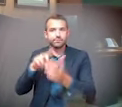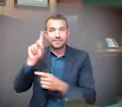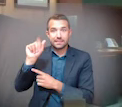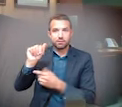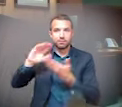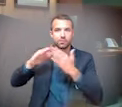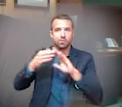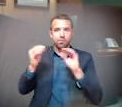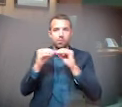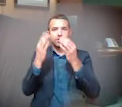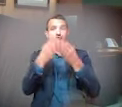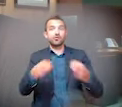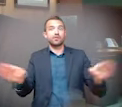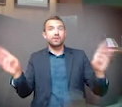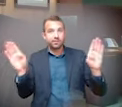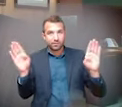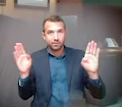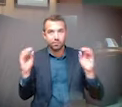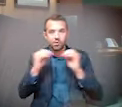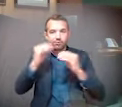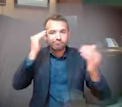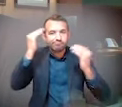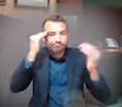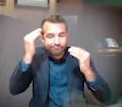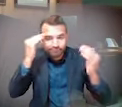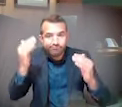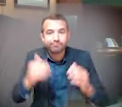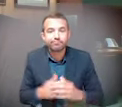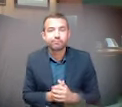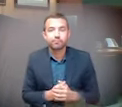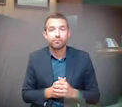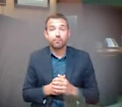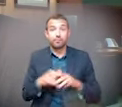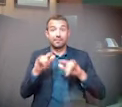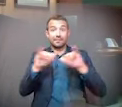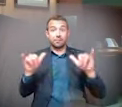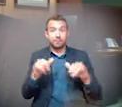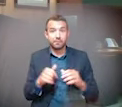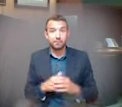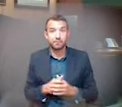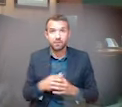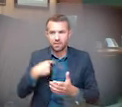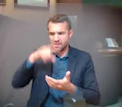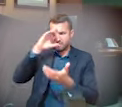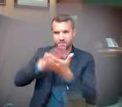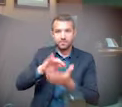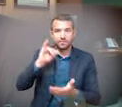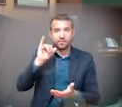But at the same time, I firmly believe that the vast majority